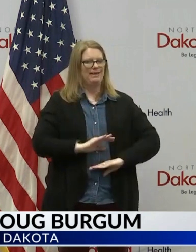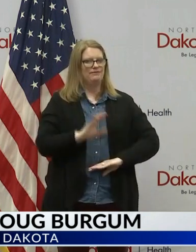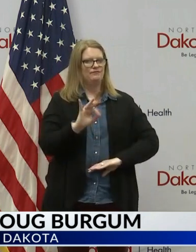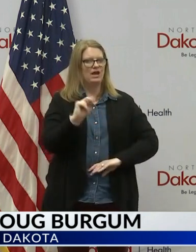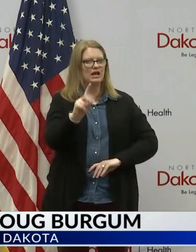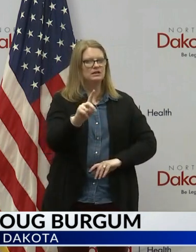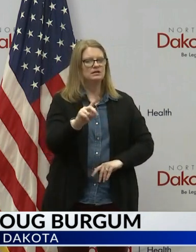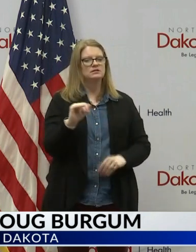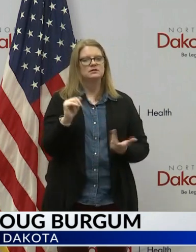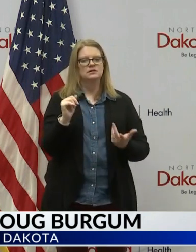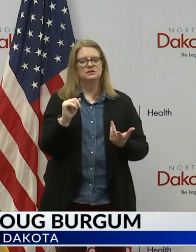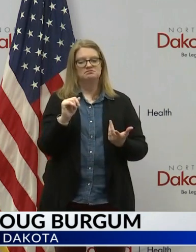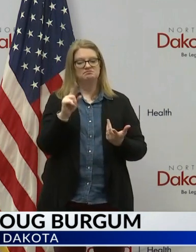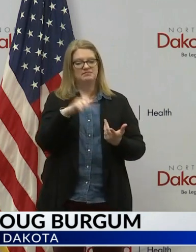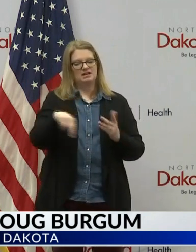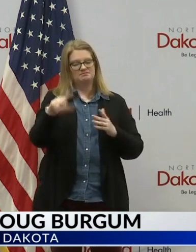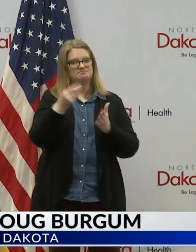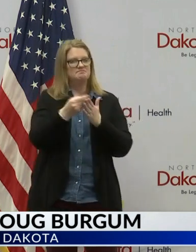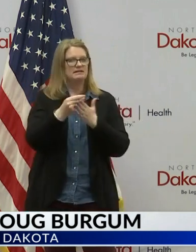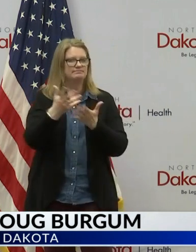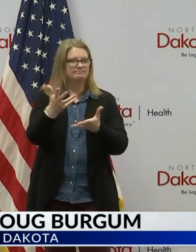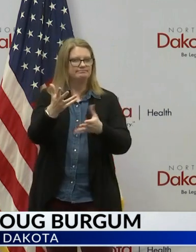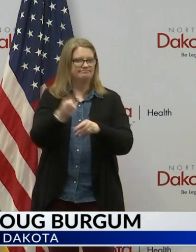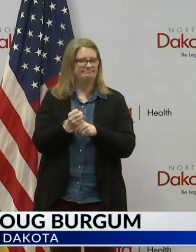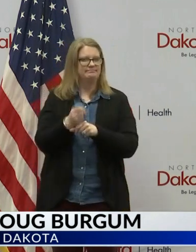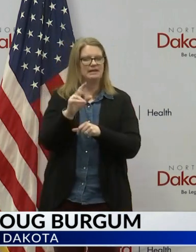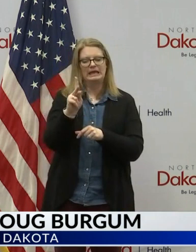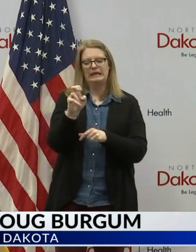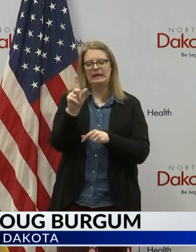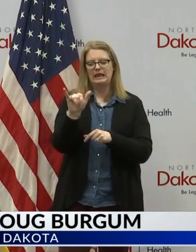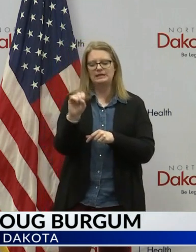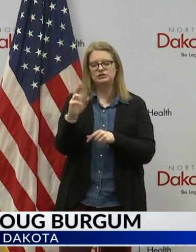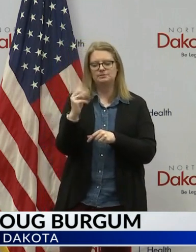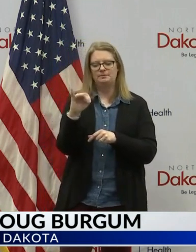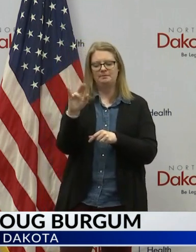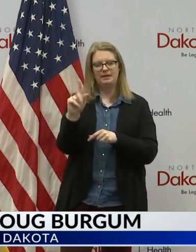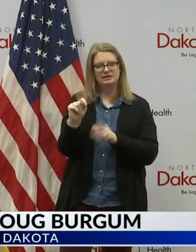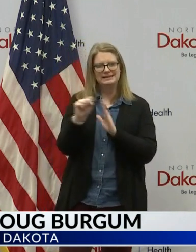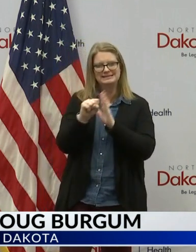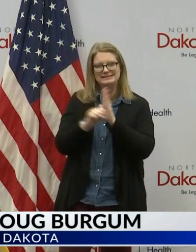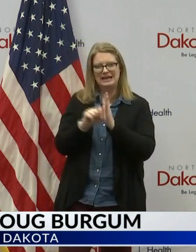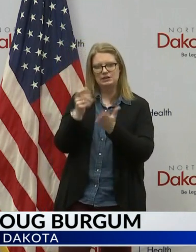MONEY THAT WILL BE ALLOCATED IN NORTH DAKOTA, $625 MILLION.